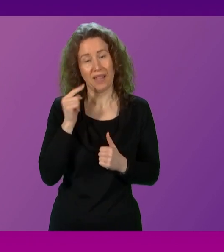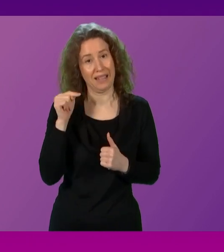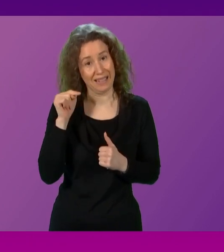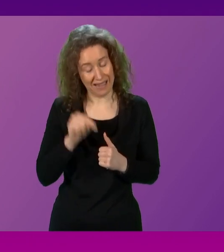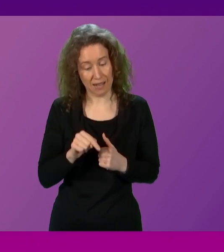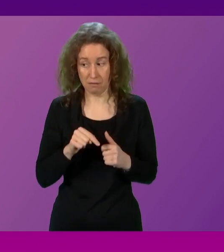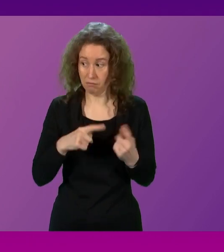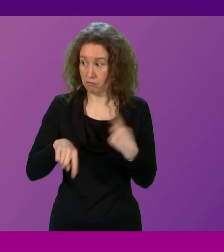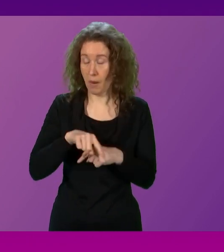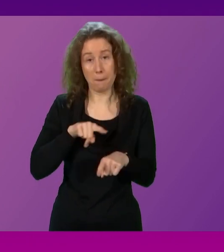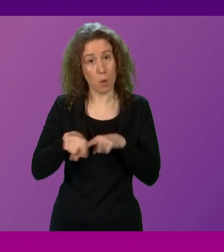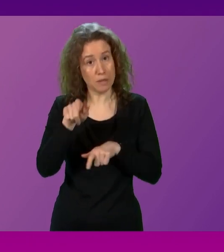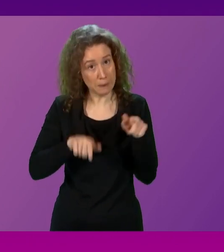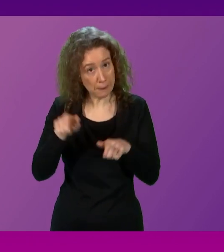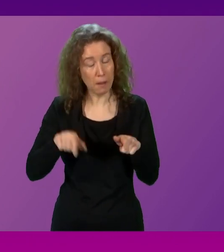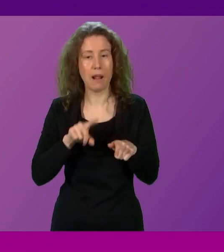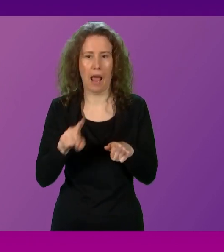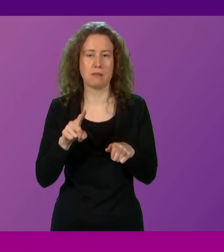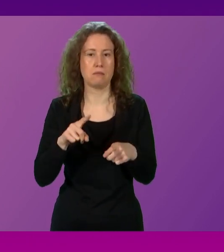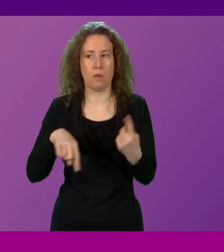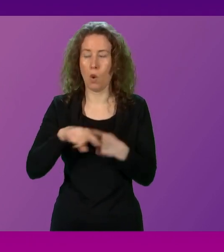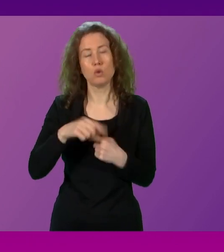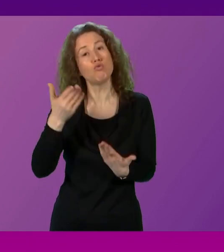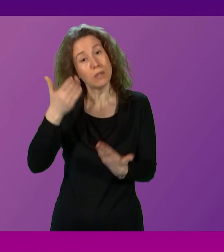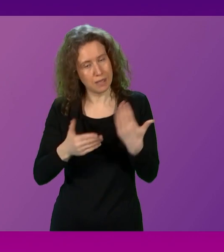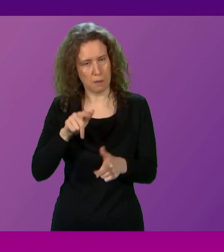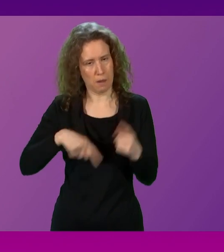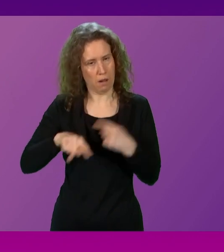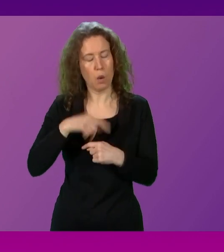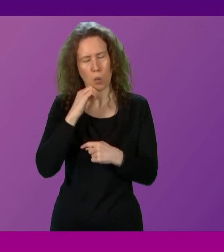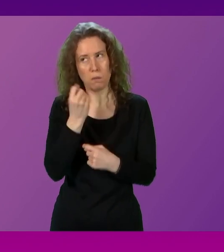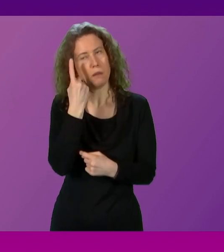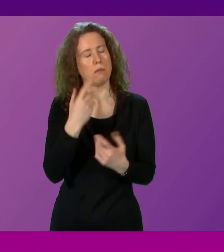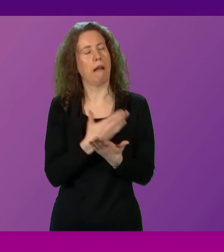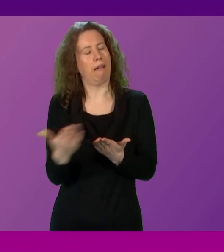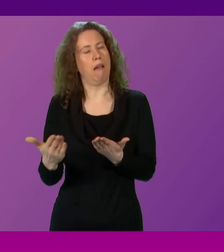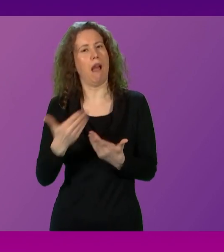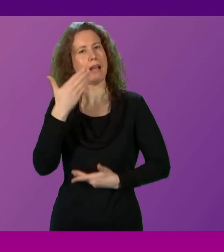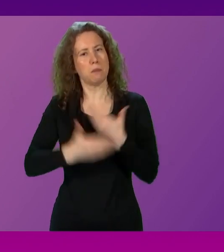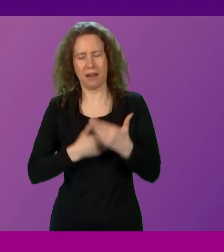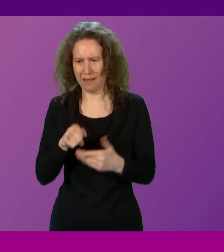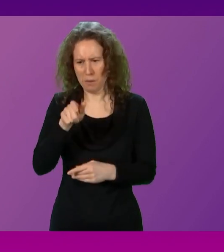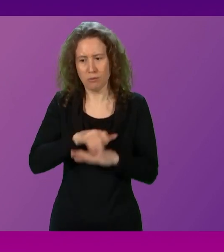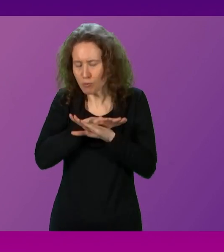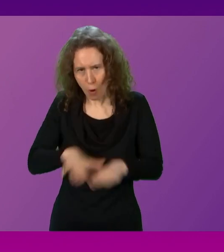that, for most reasonable people, that would be a very clear explanation of the situation.